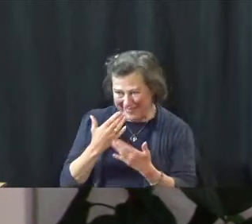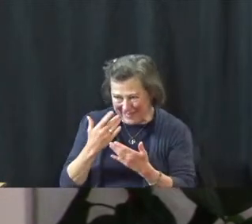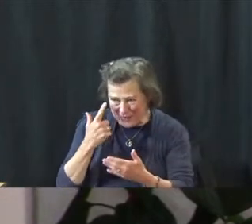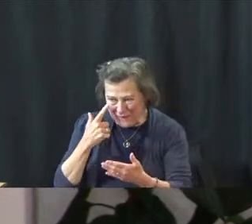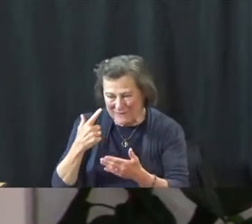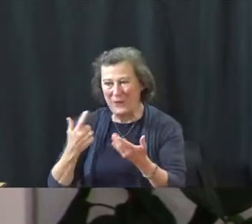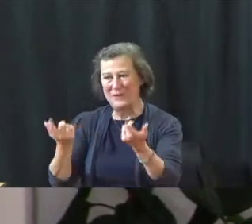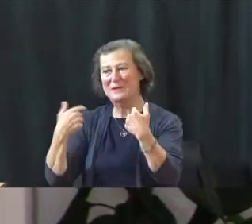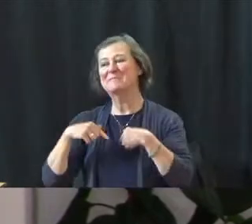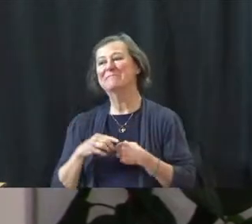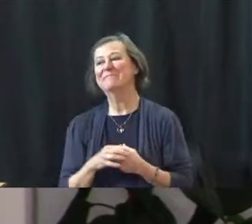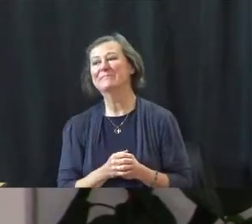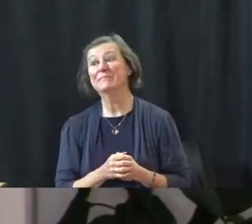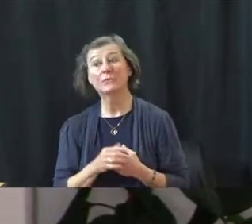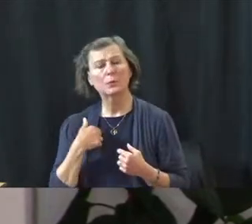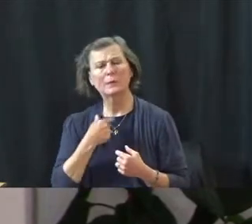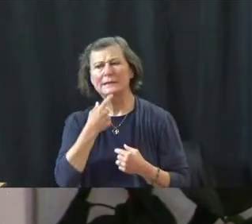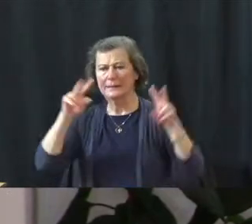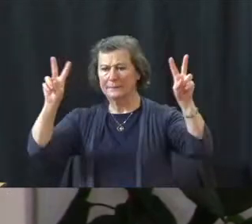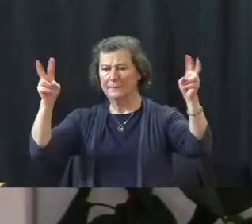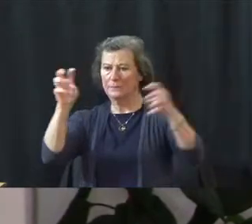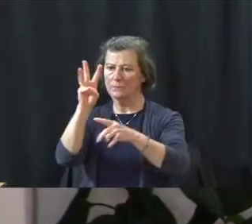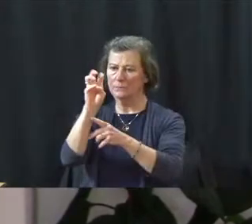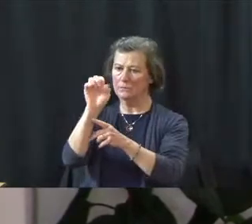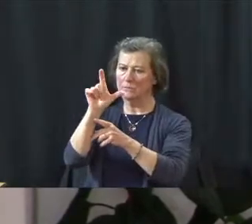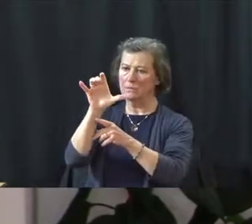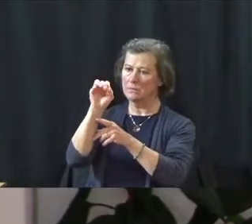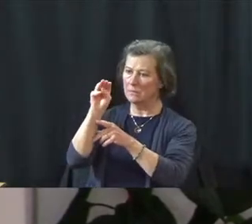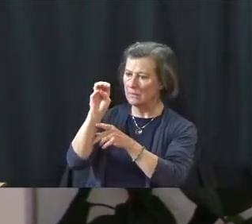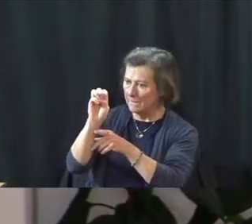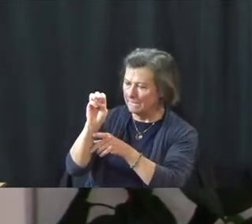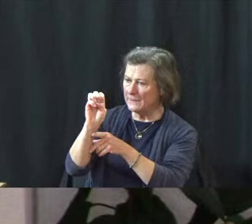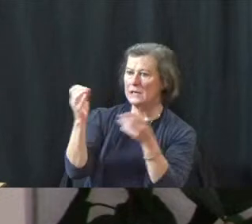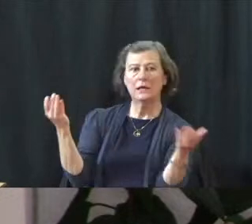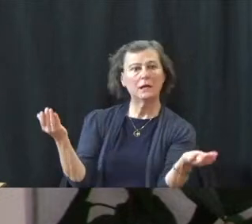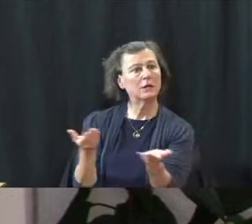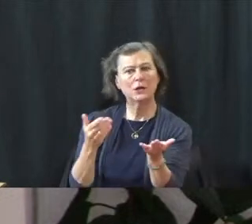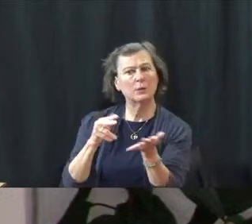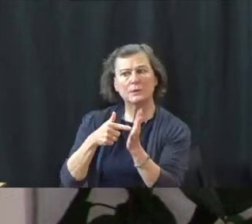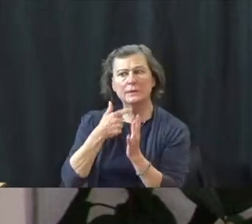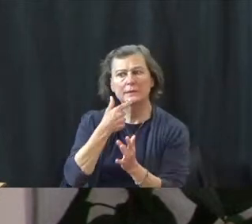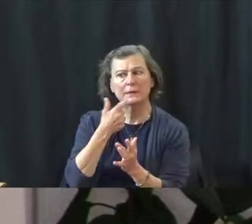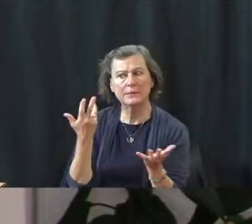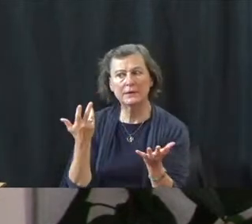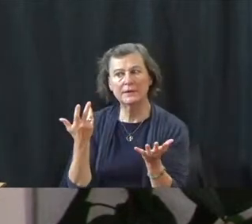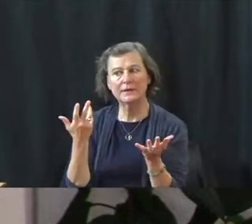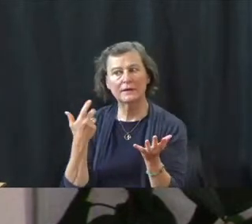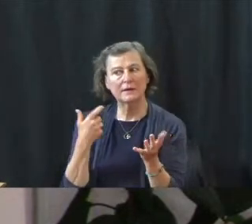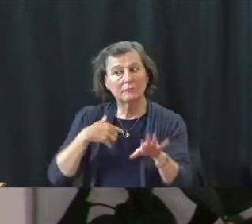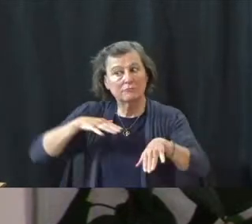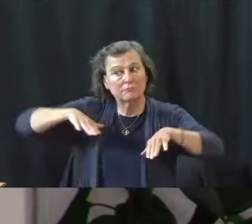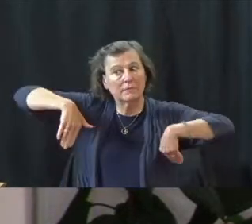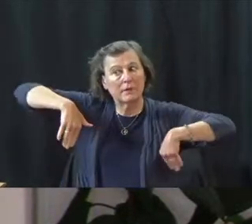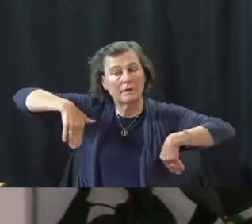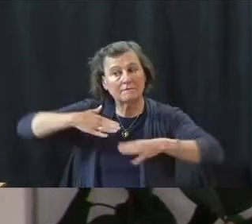You know when we say ‘welcome’ here, what we're really saying is that we're not finished yet.